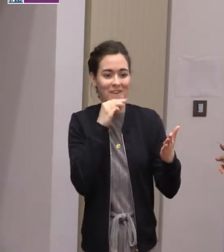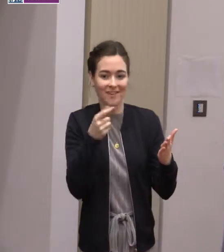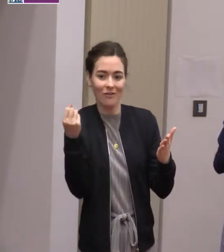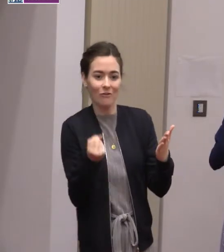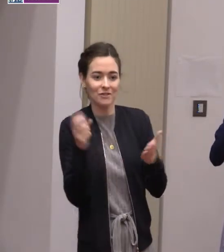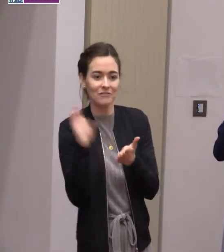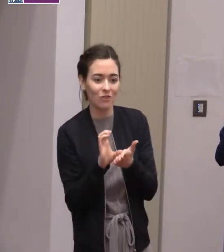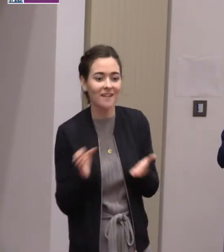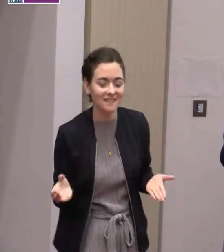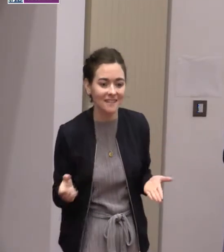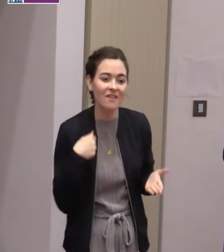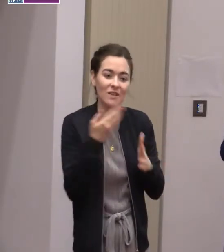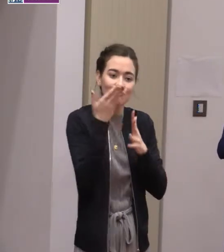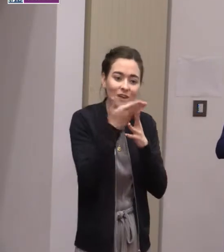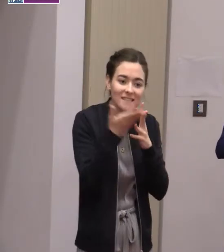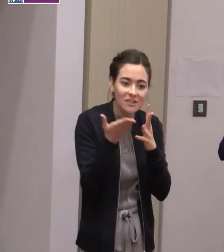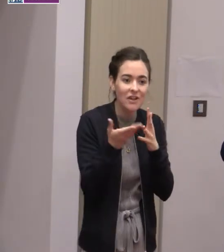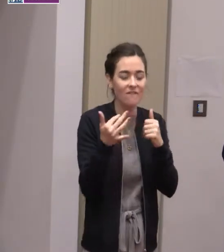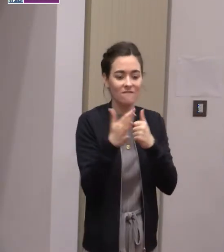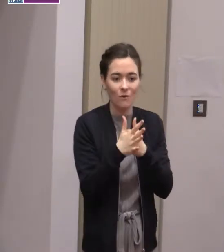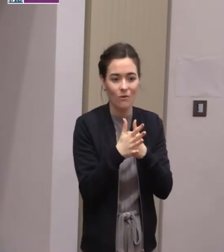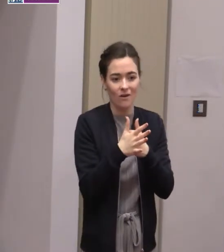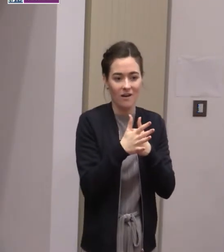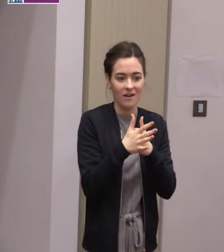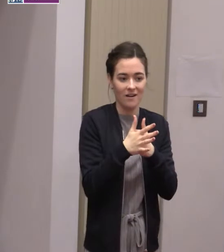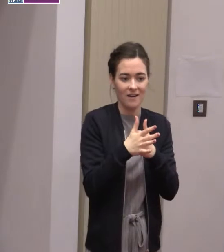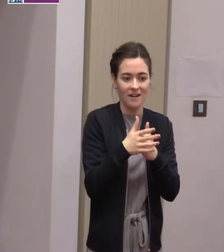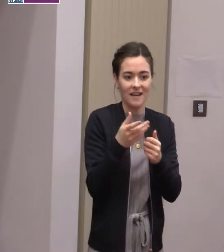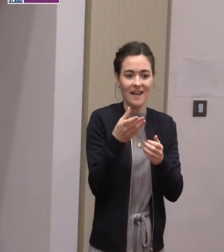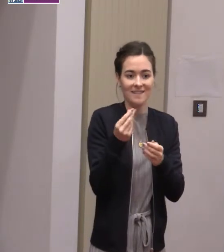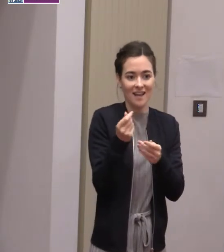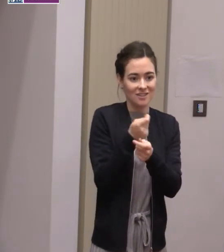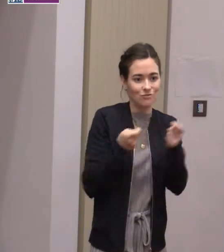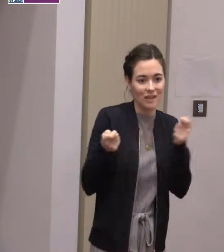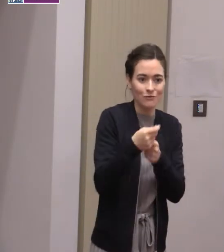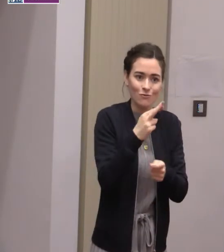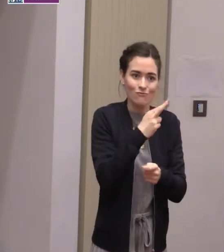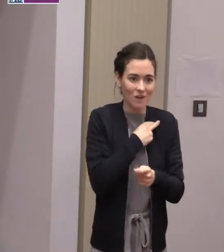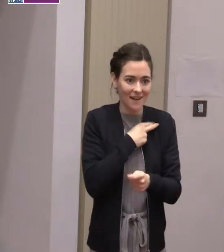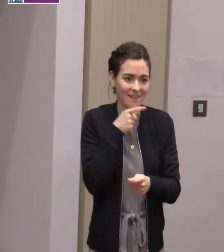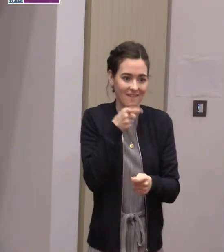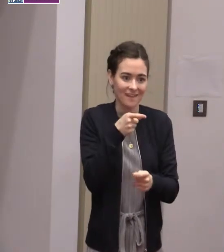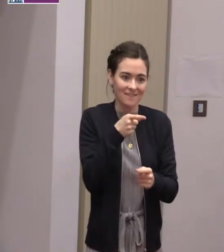So the criteria for cash transfers is very tightly defined.